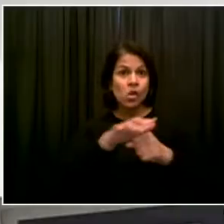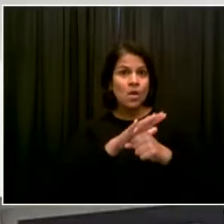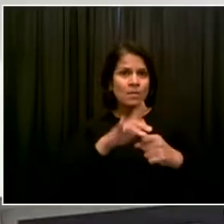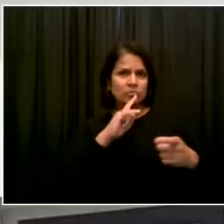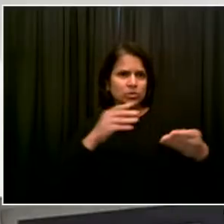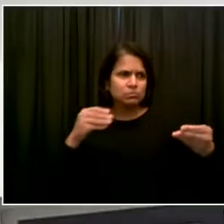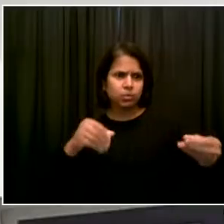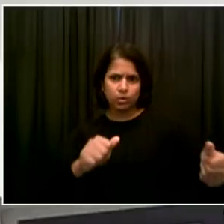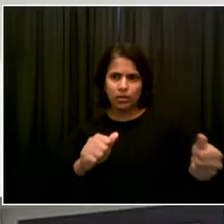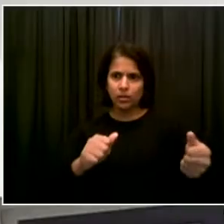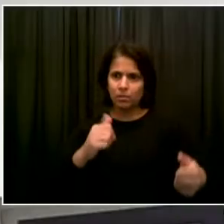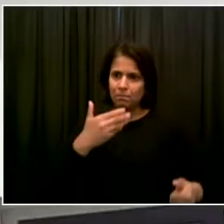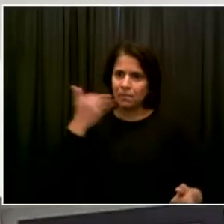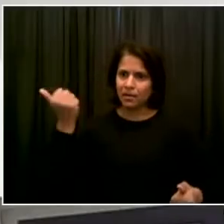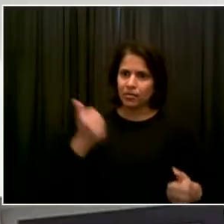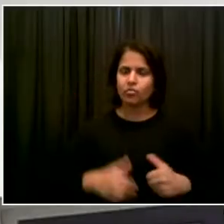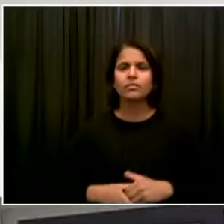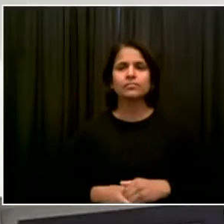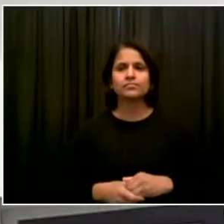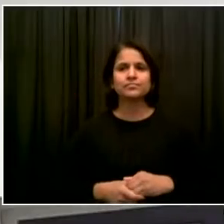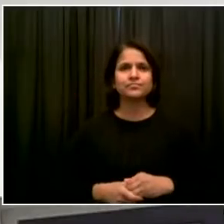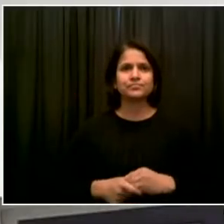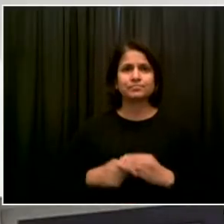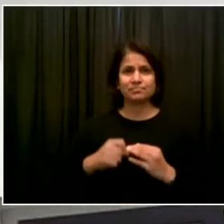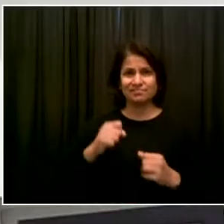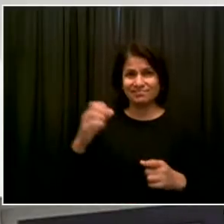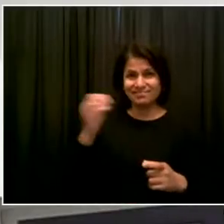KEEPS MOVING. WITH TODAY YOU WILL SEE THE SIGHTS WILL RUN